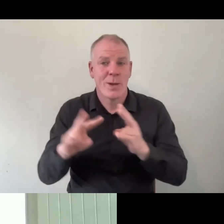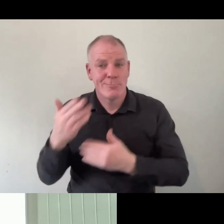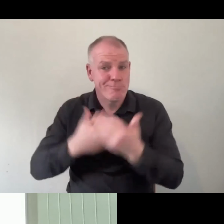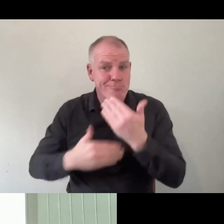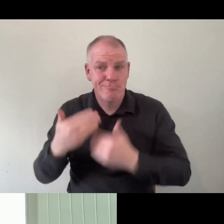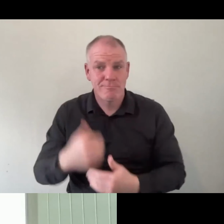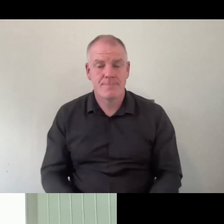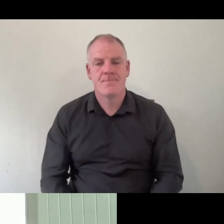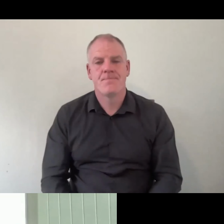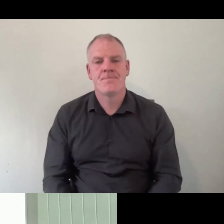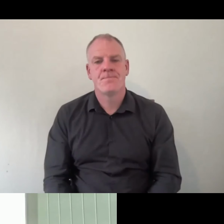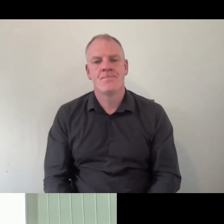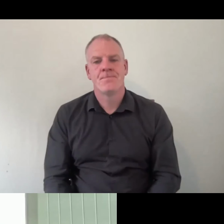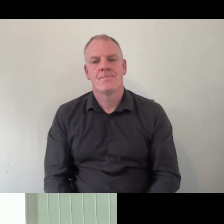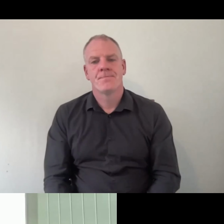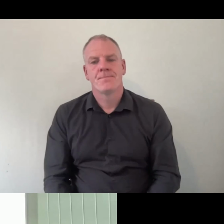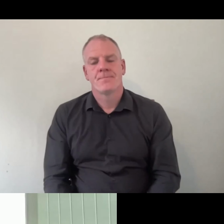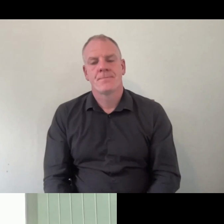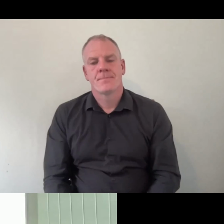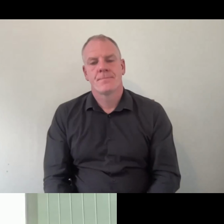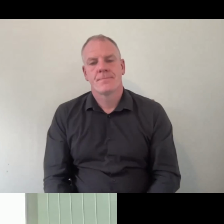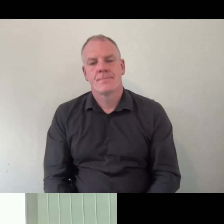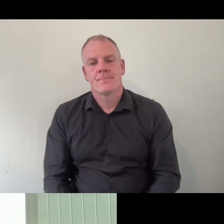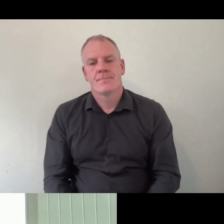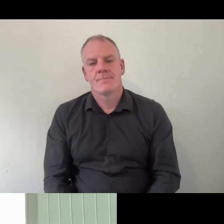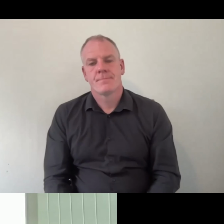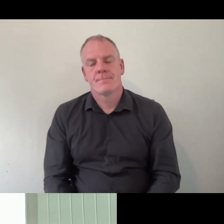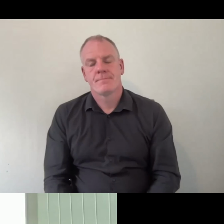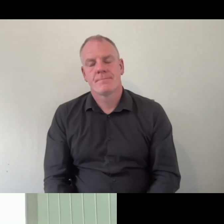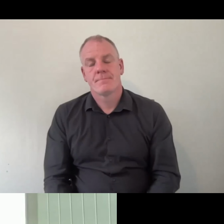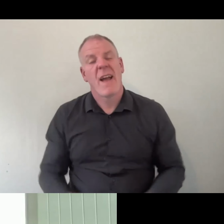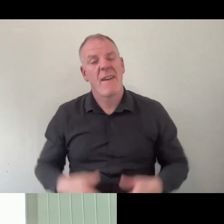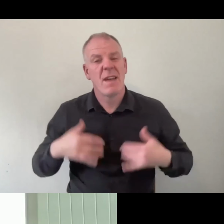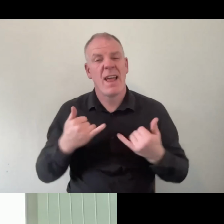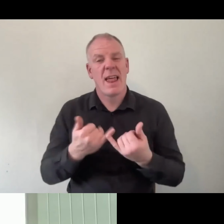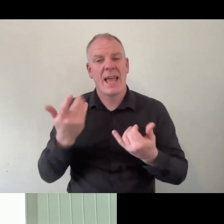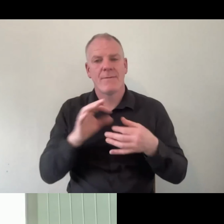LÉA: Yeah, well, definitely, I guess, if it's a collaboration with an artist,